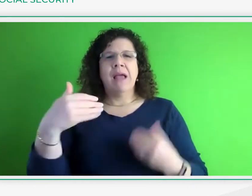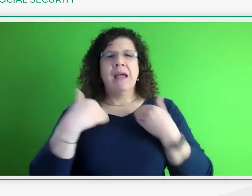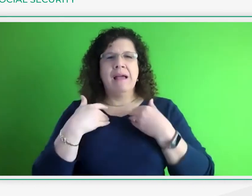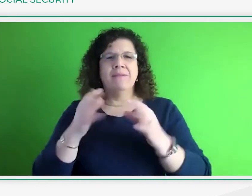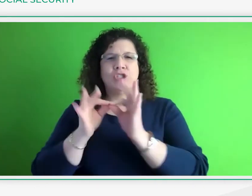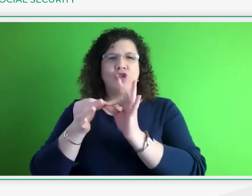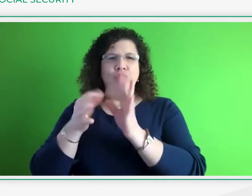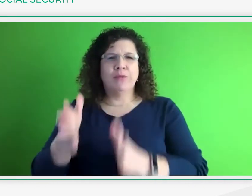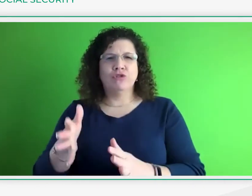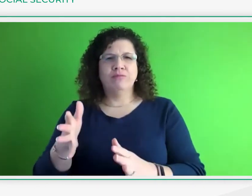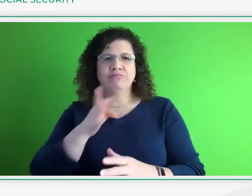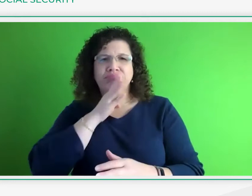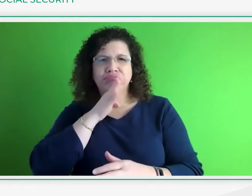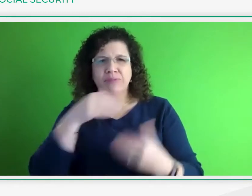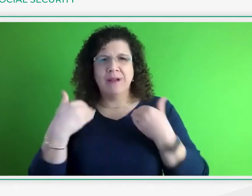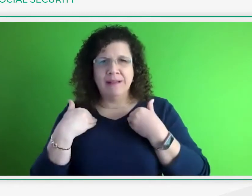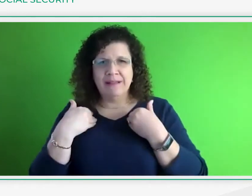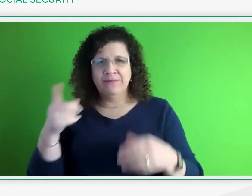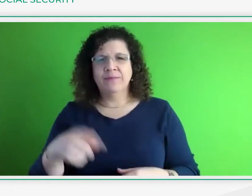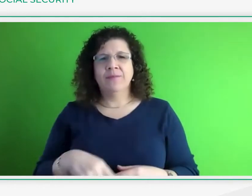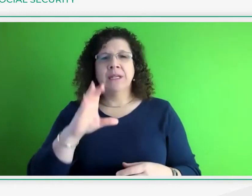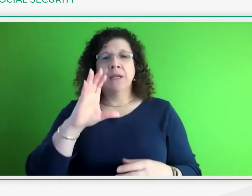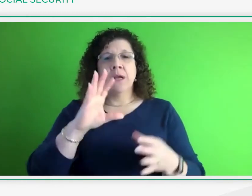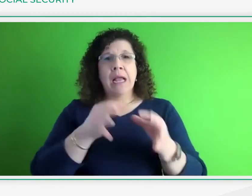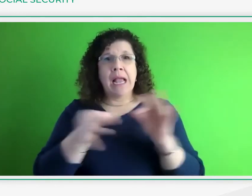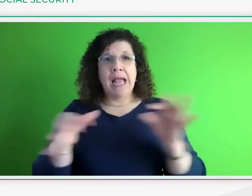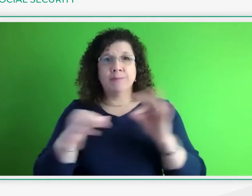Make sure that you’re muted, your microphone is off.